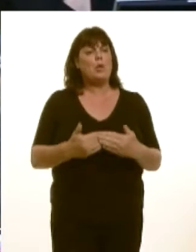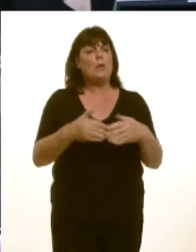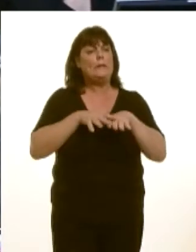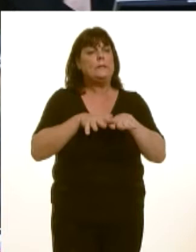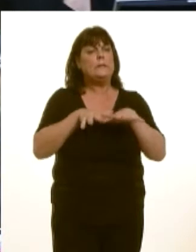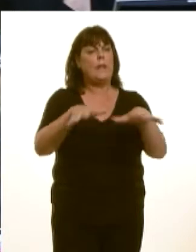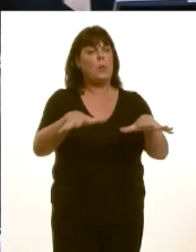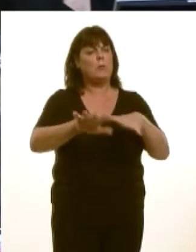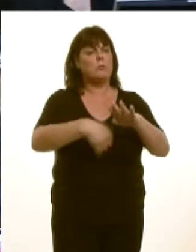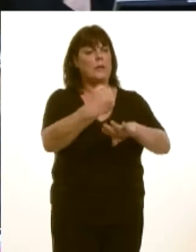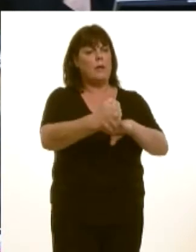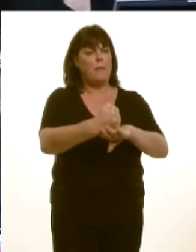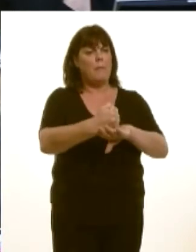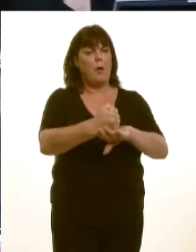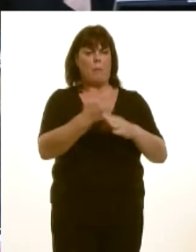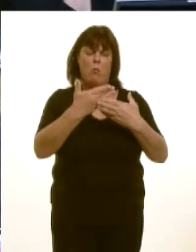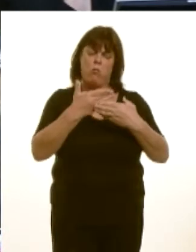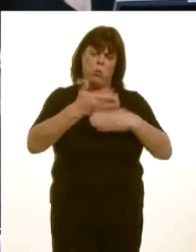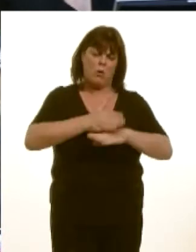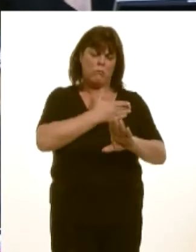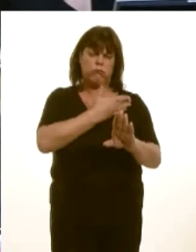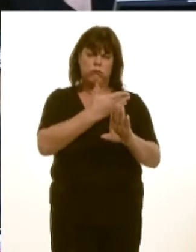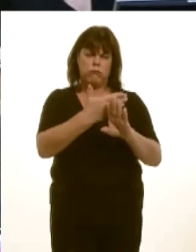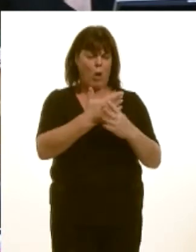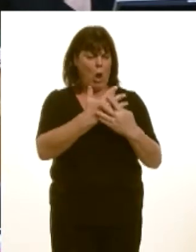has been put in place thus far continue in the future.